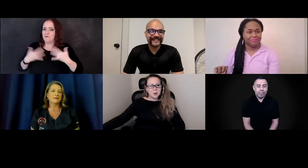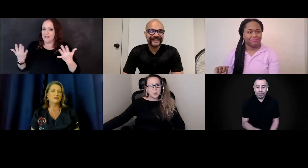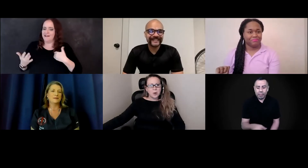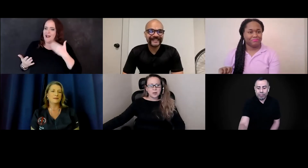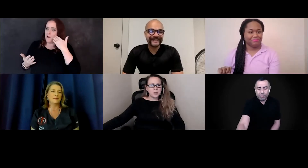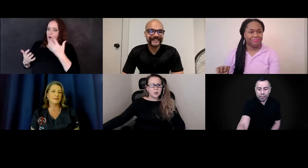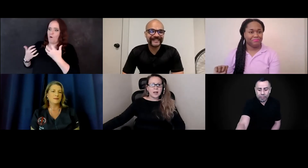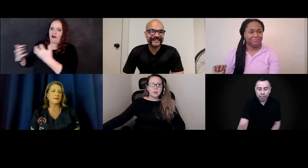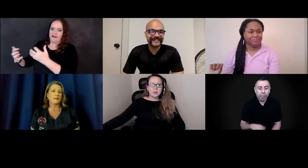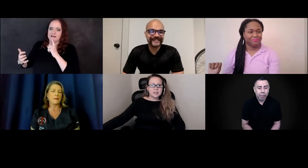Well, I'm thrilled to have you all.